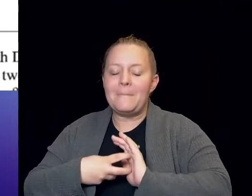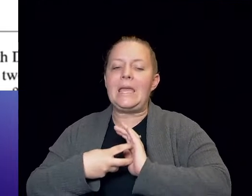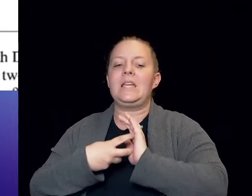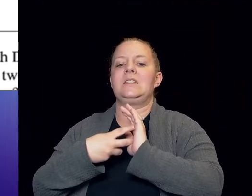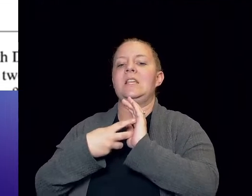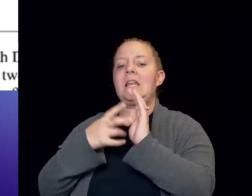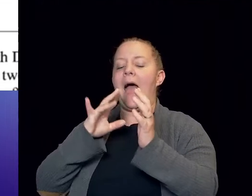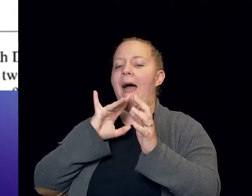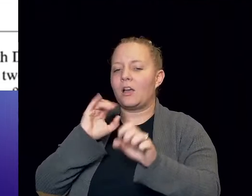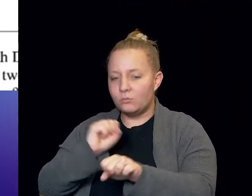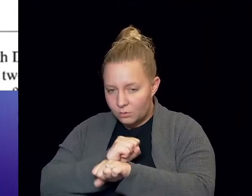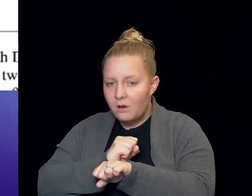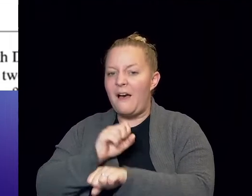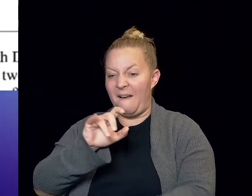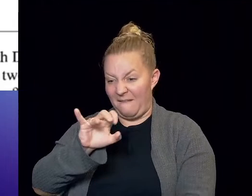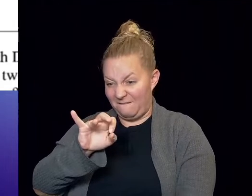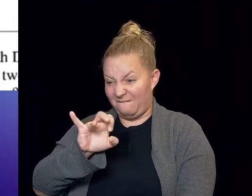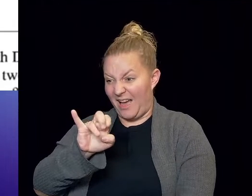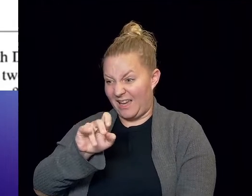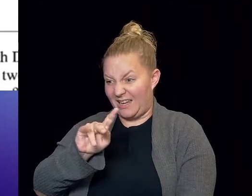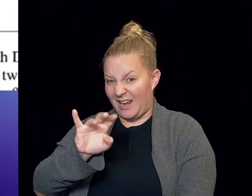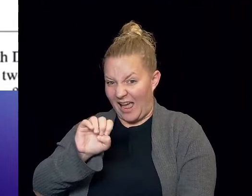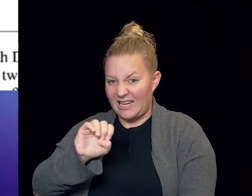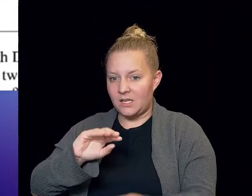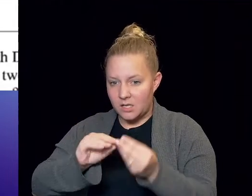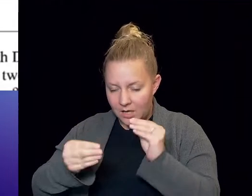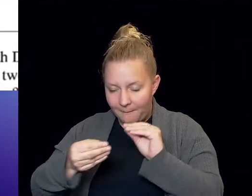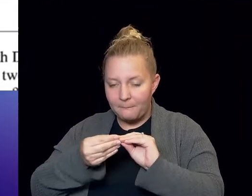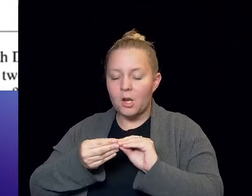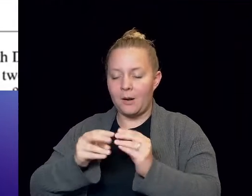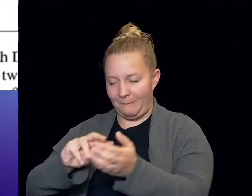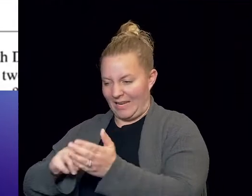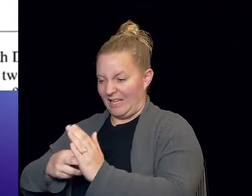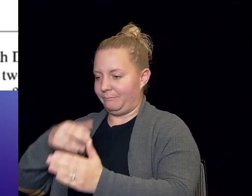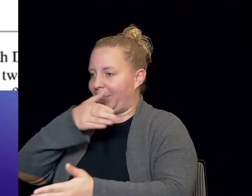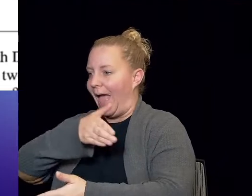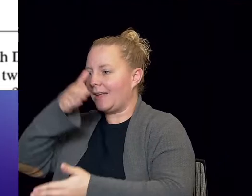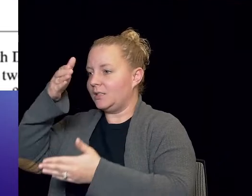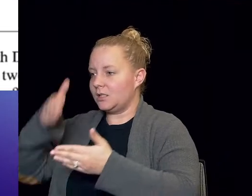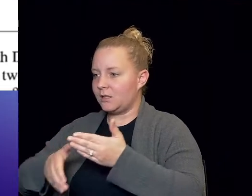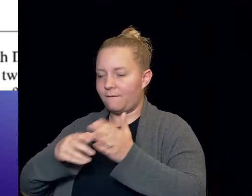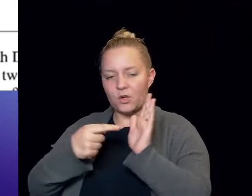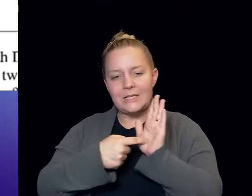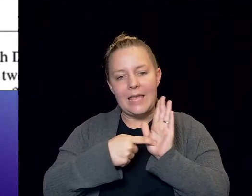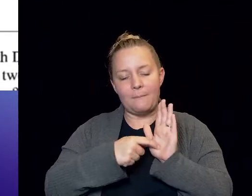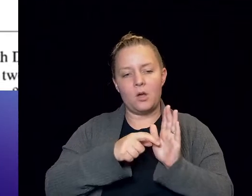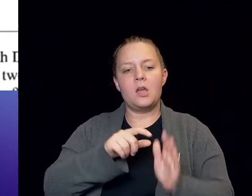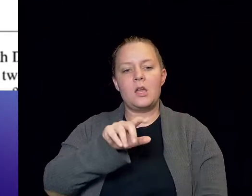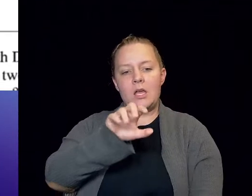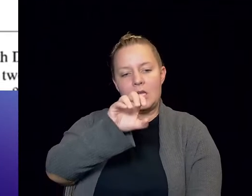in in there. Number of digits or it ends. So, an example of this would be like 0.75